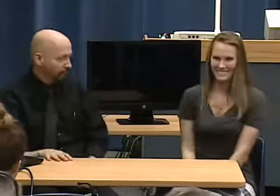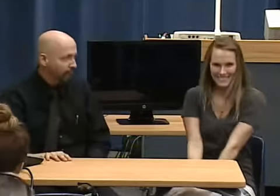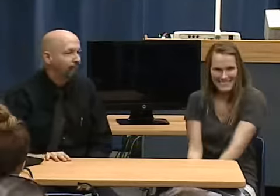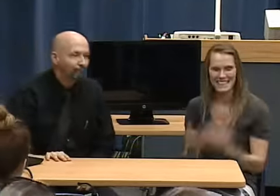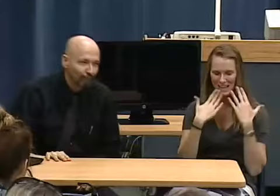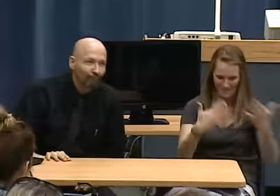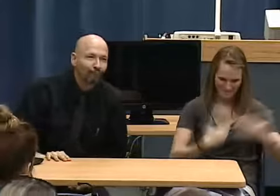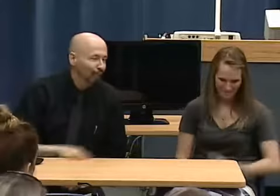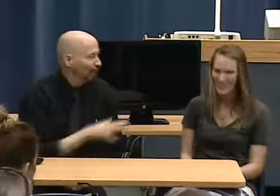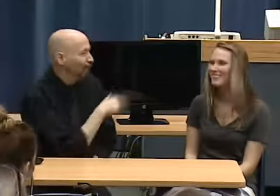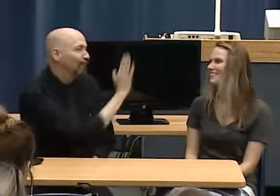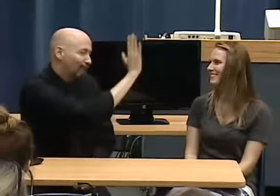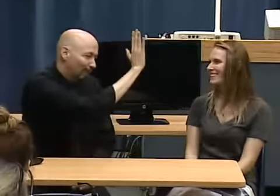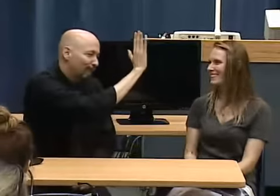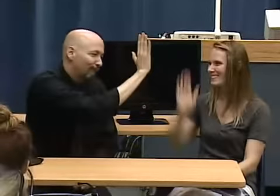Thank you.